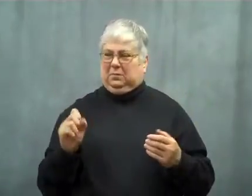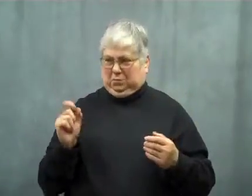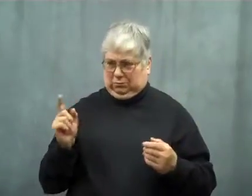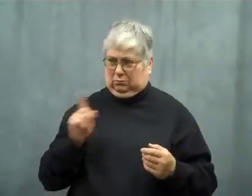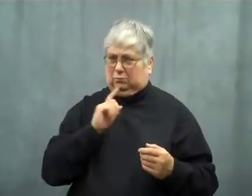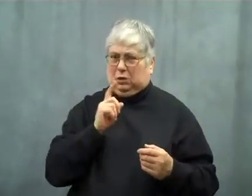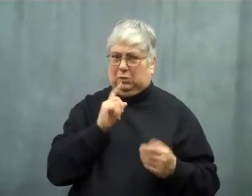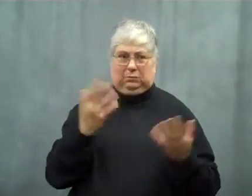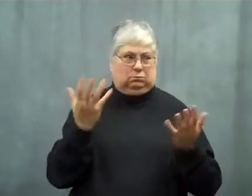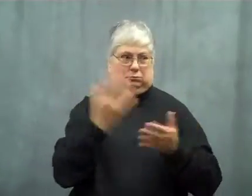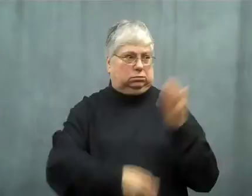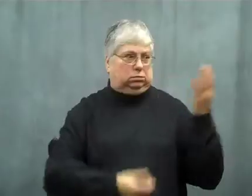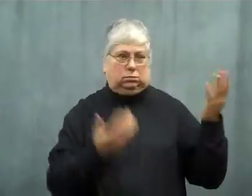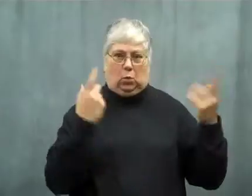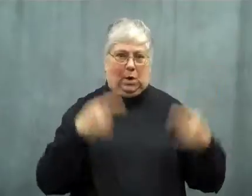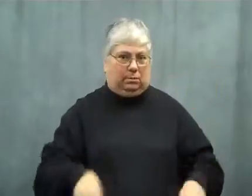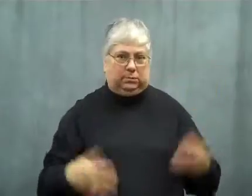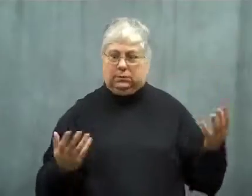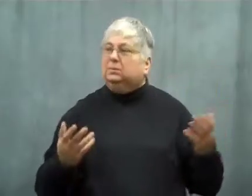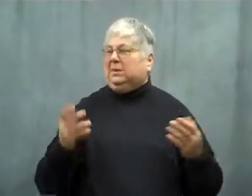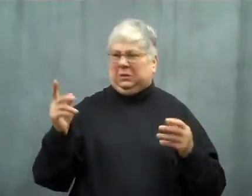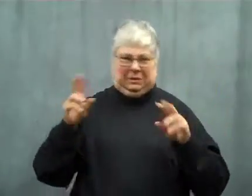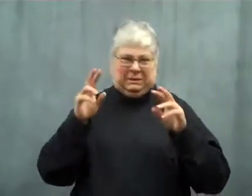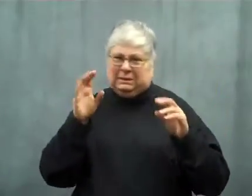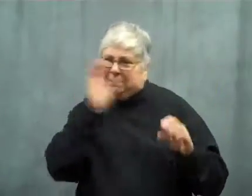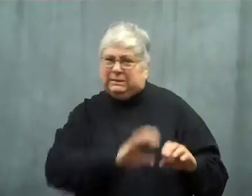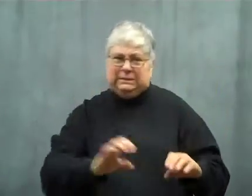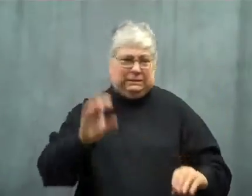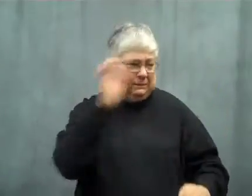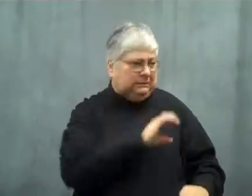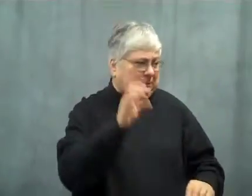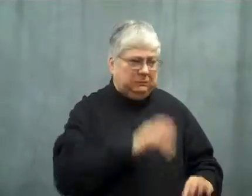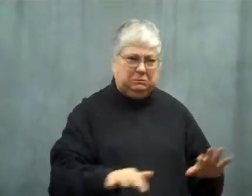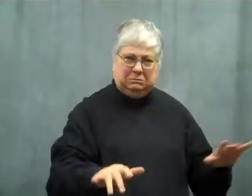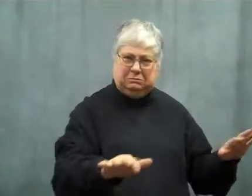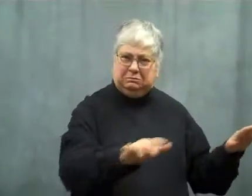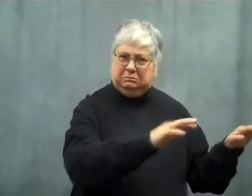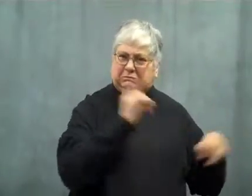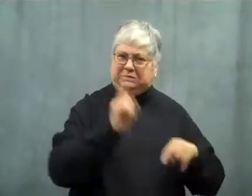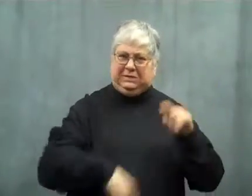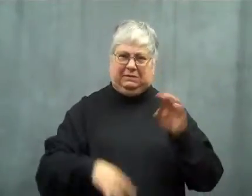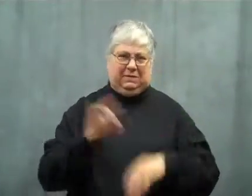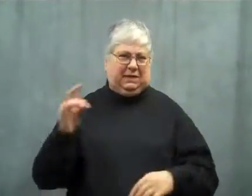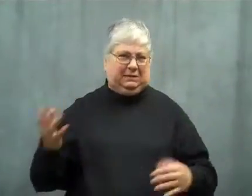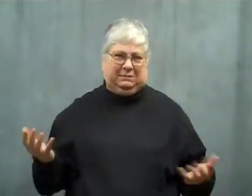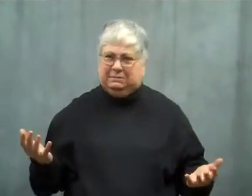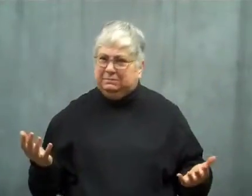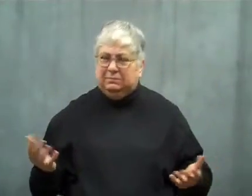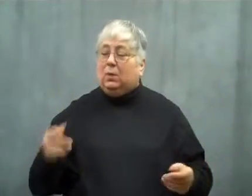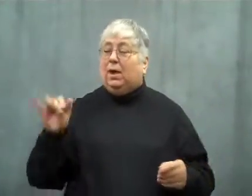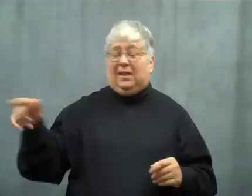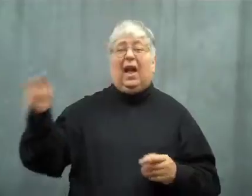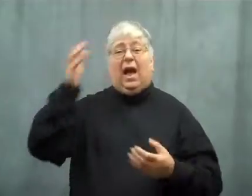He didn't know what happened to her, she disappeared.